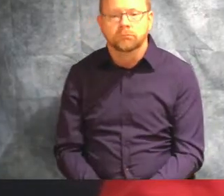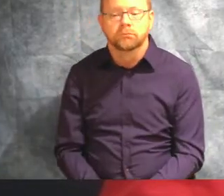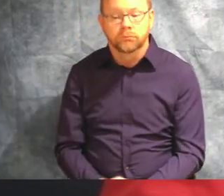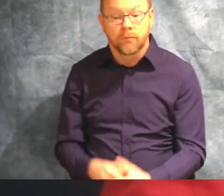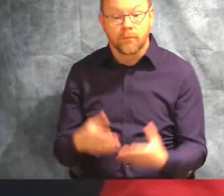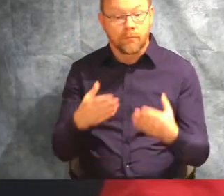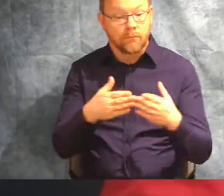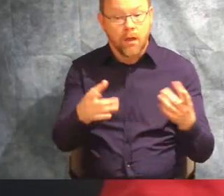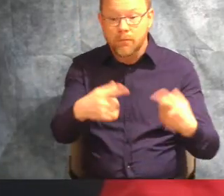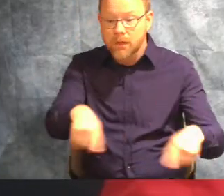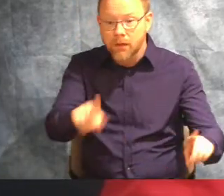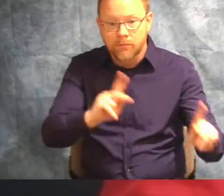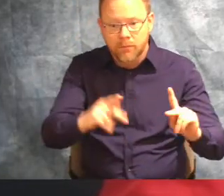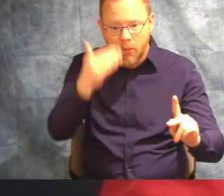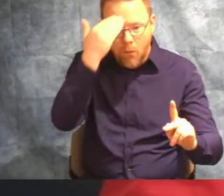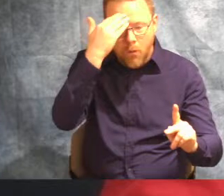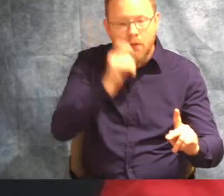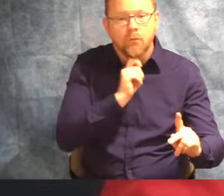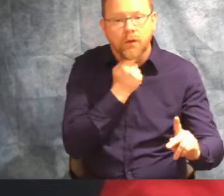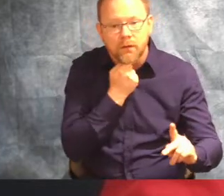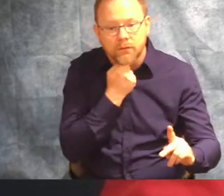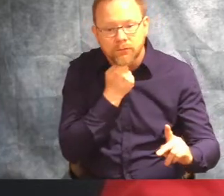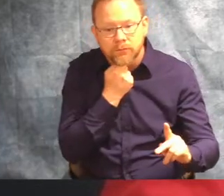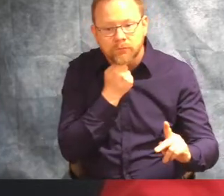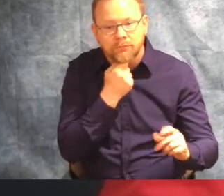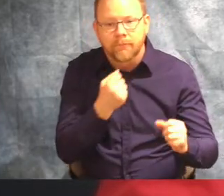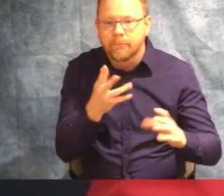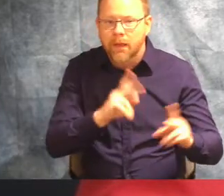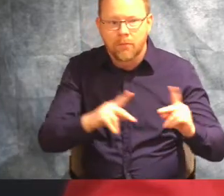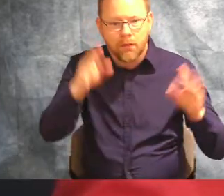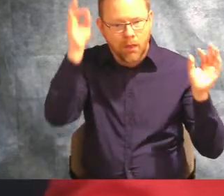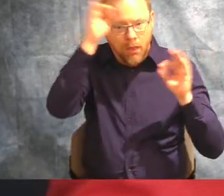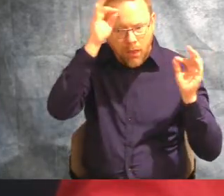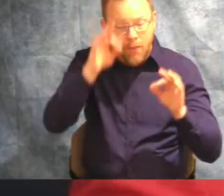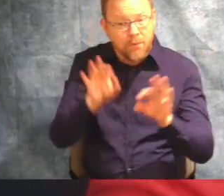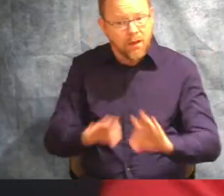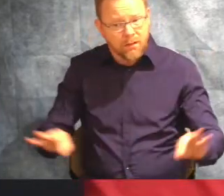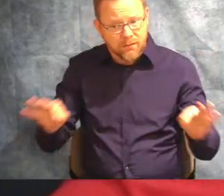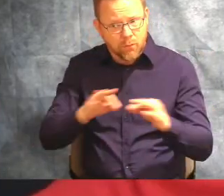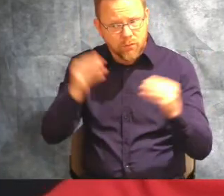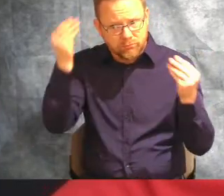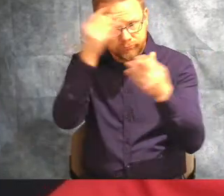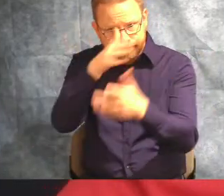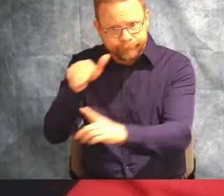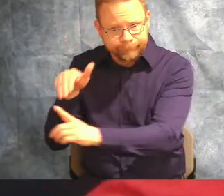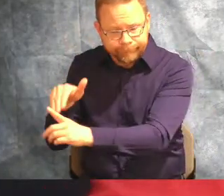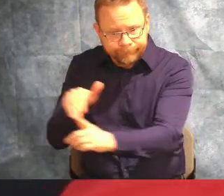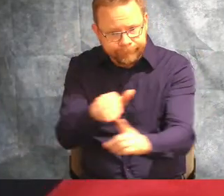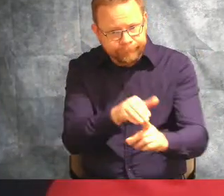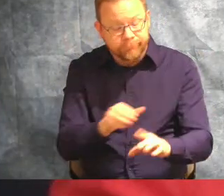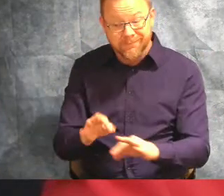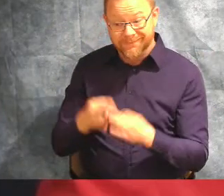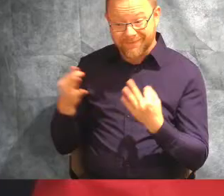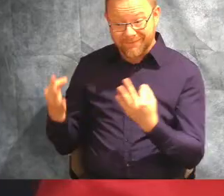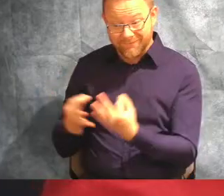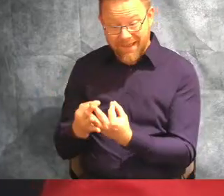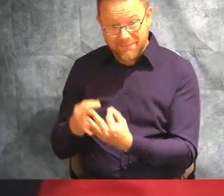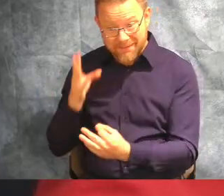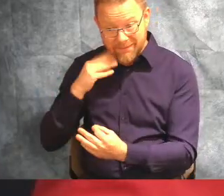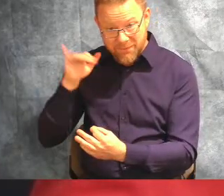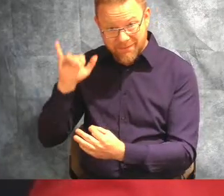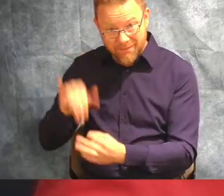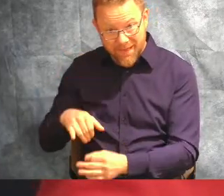about childhood aria of speech is essential for families of children with this neurological